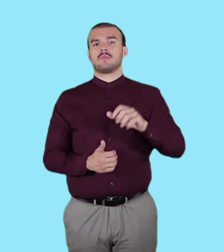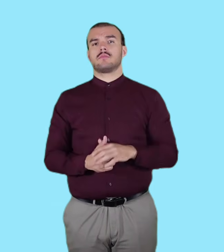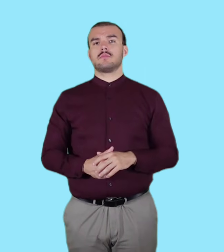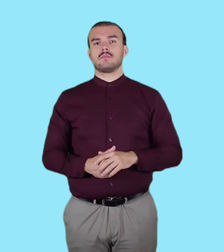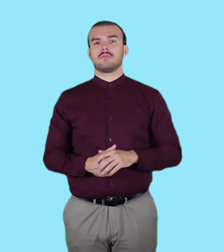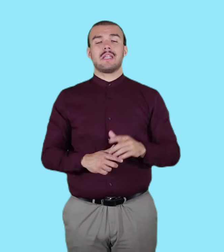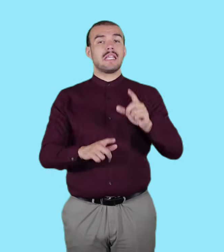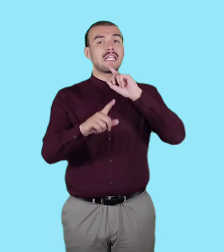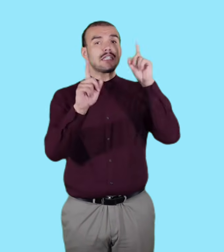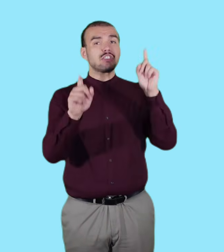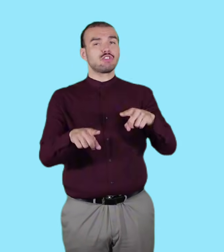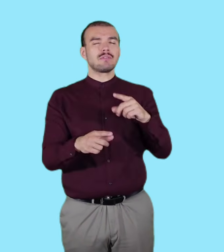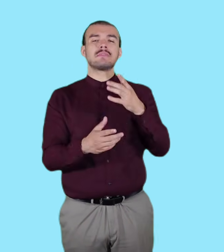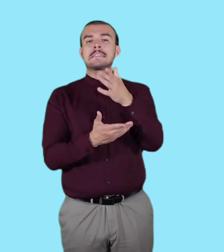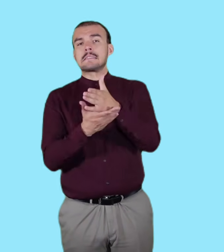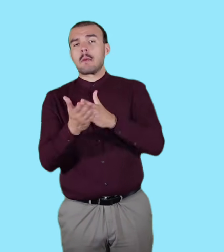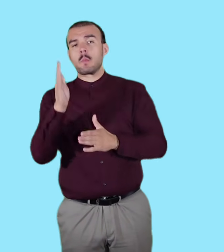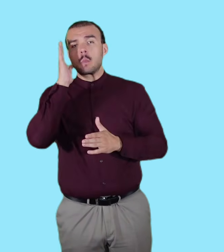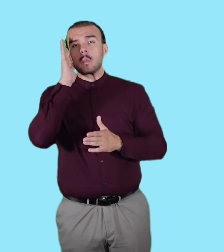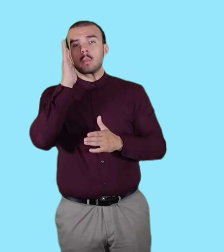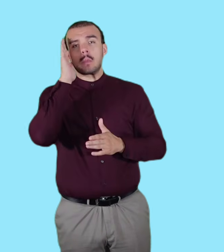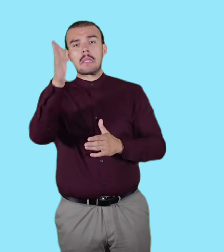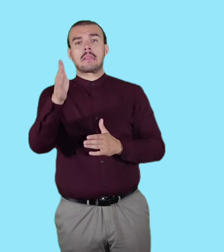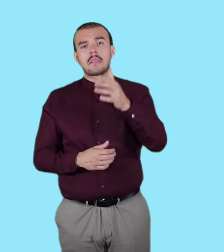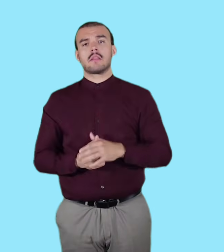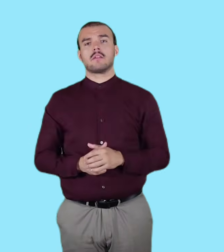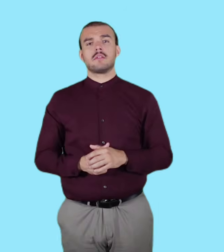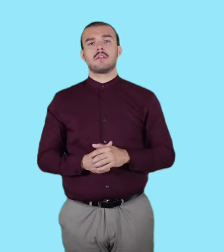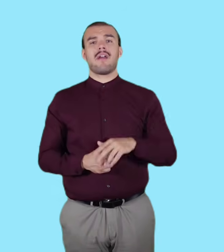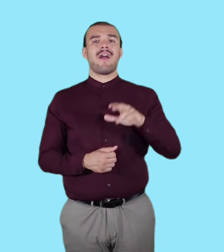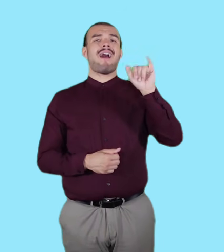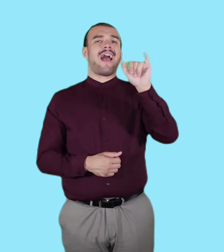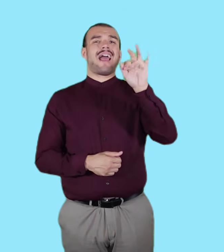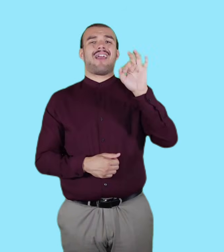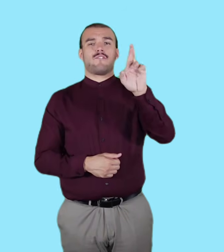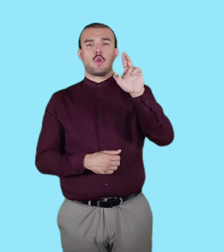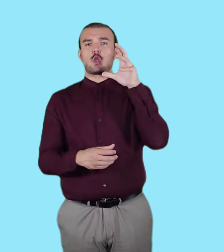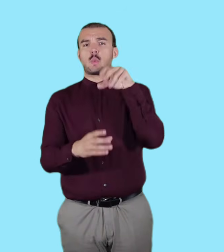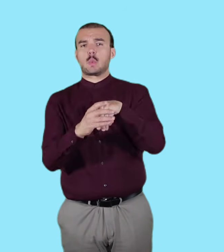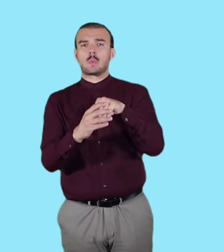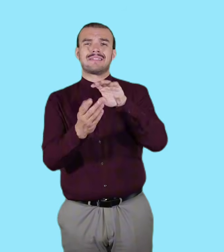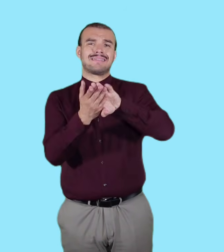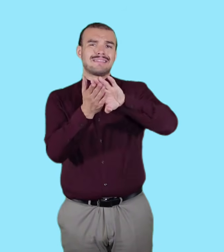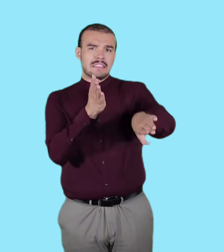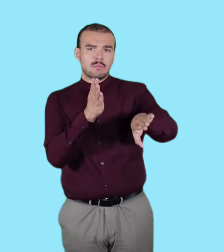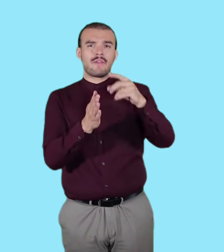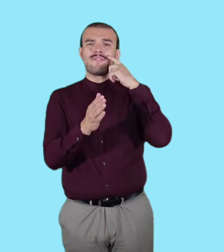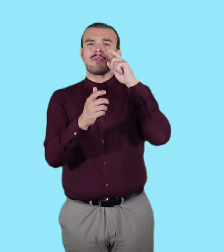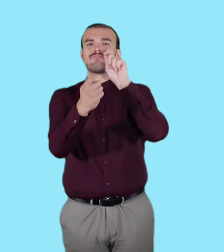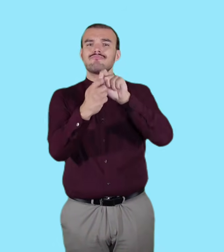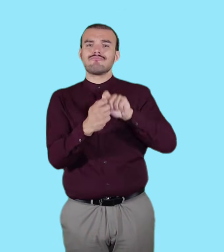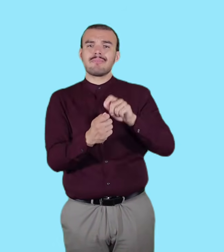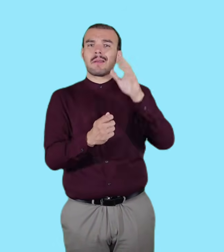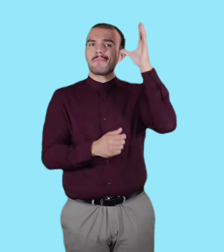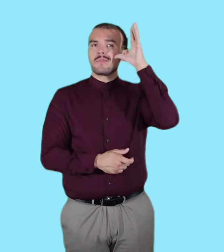Answer: Some will. The IFR includes exemptions for certain parents,